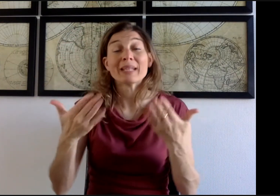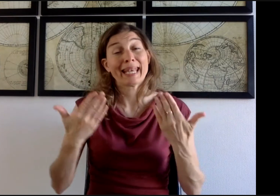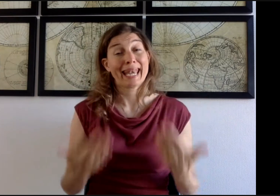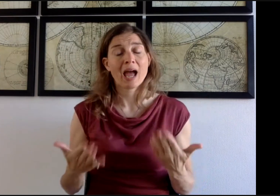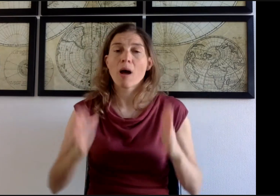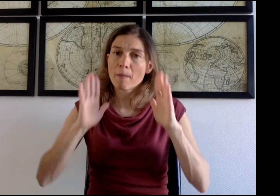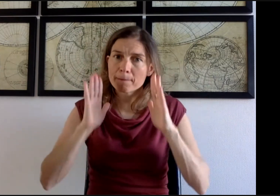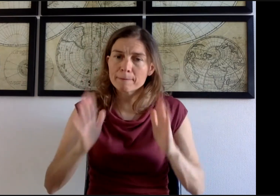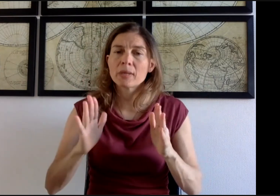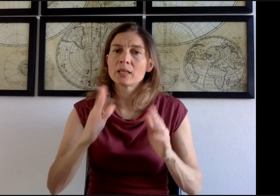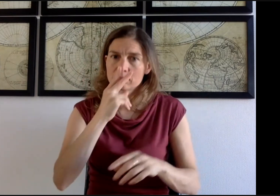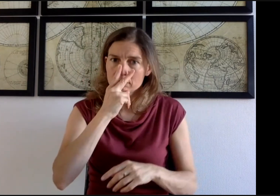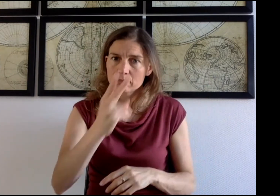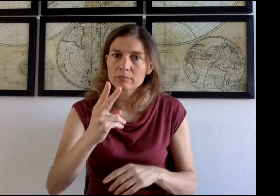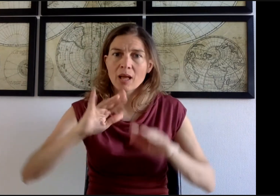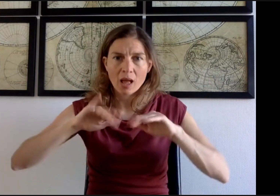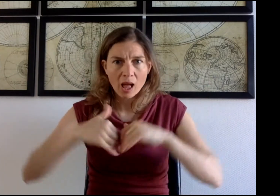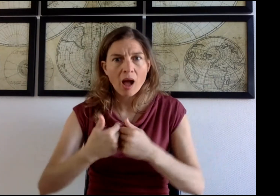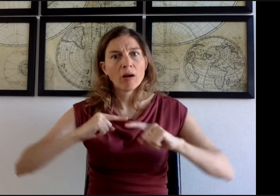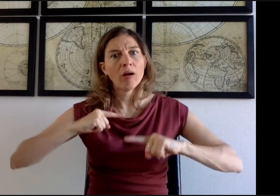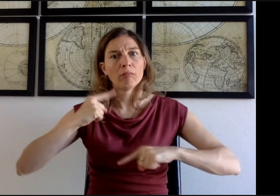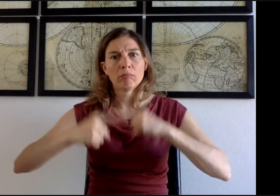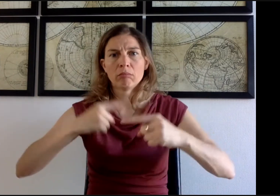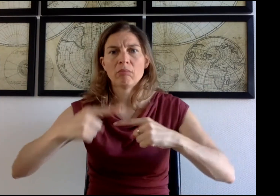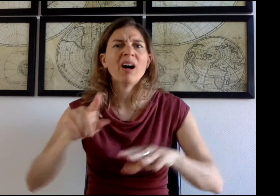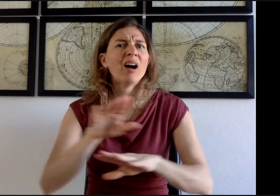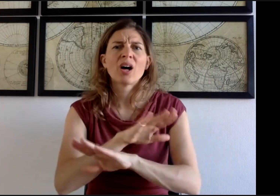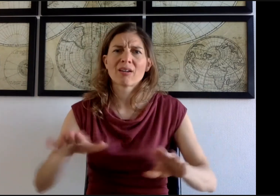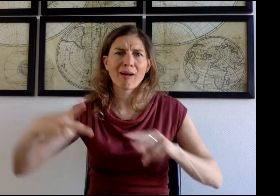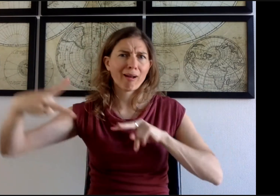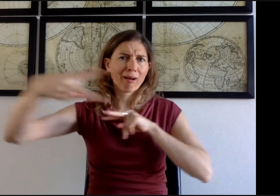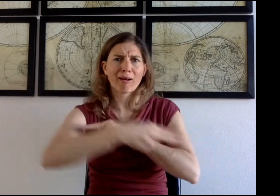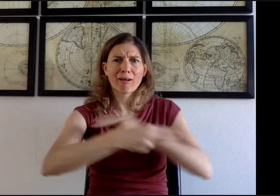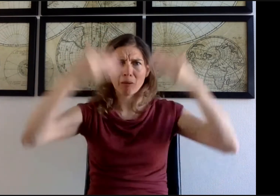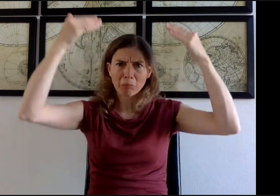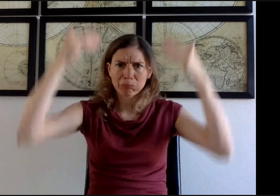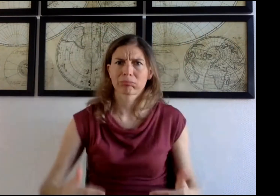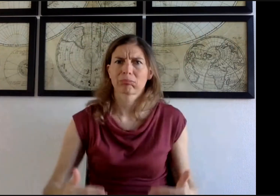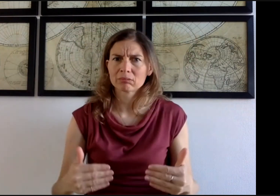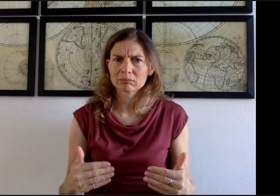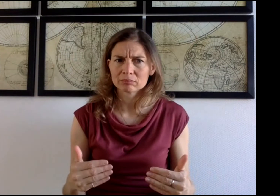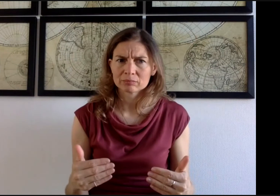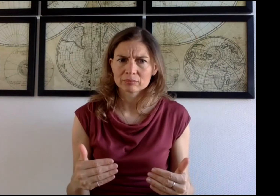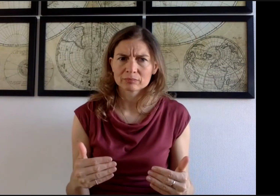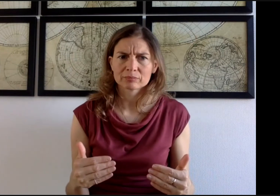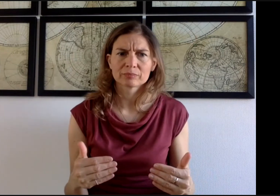...Which depends on private or public funds, or more seriously